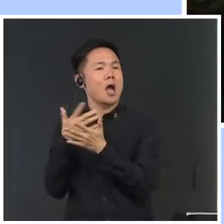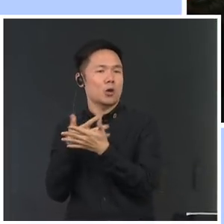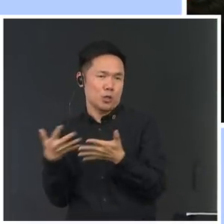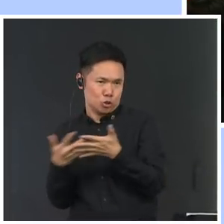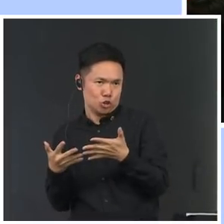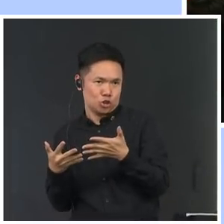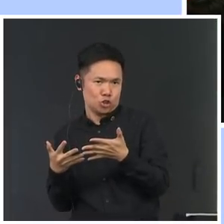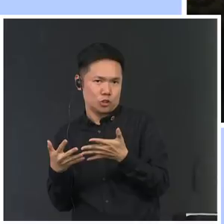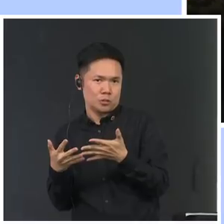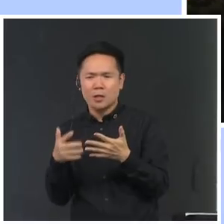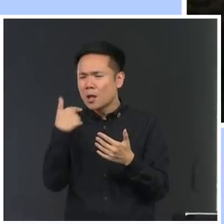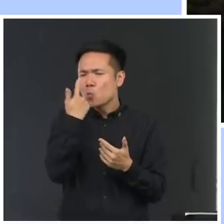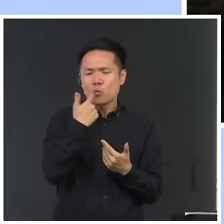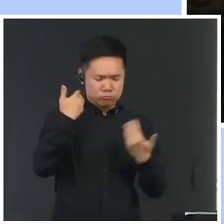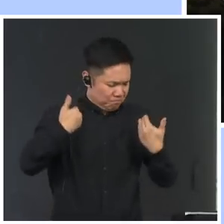Whether the language is a mother